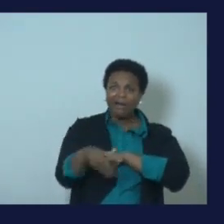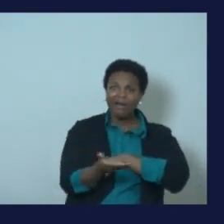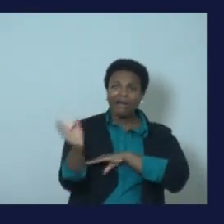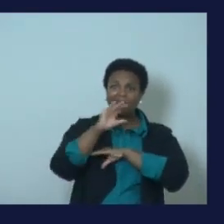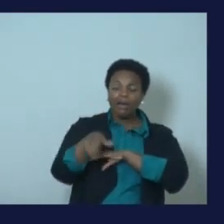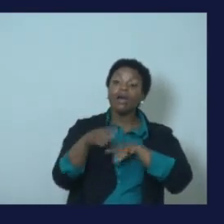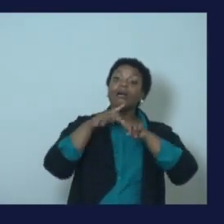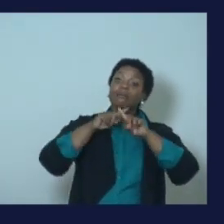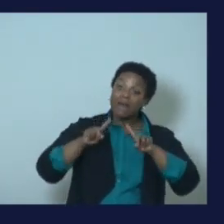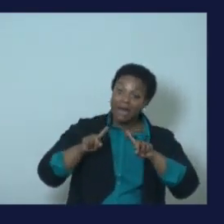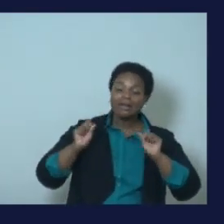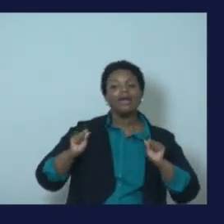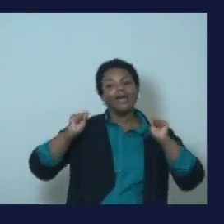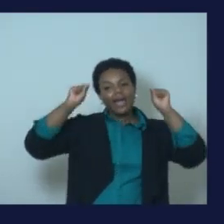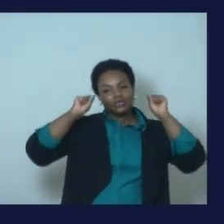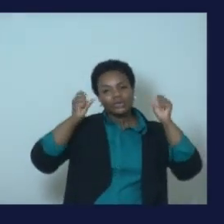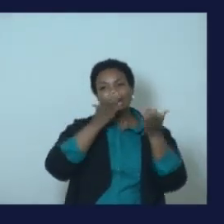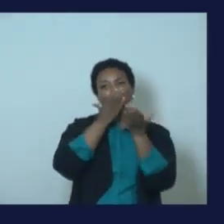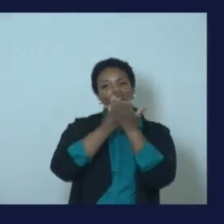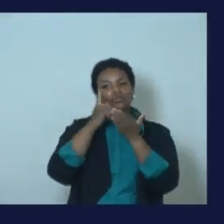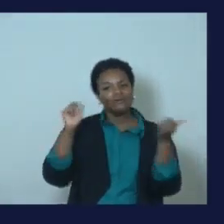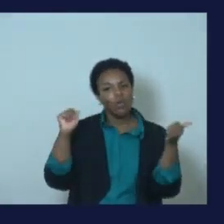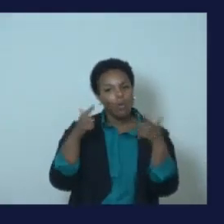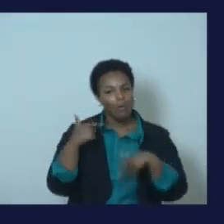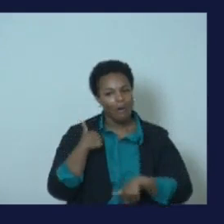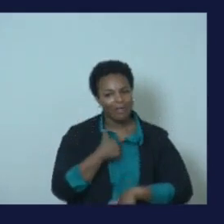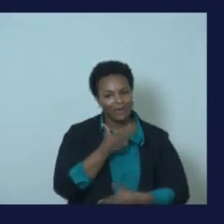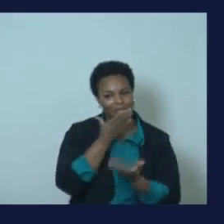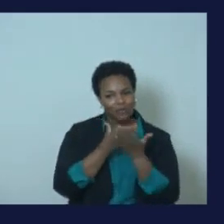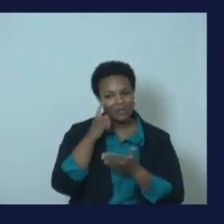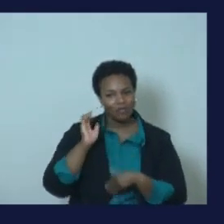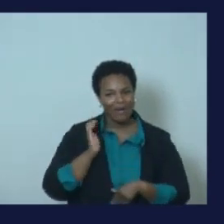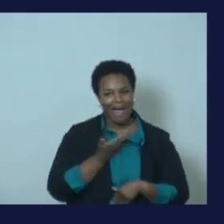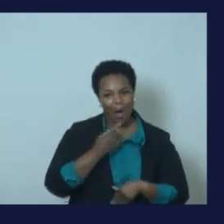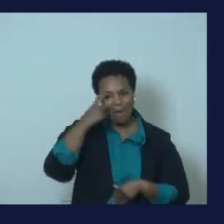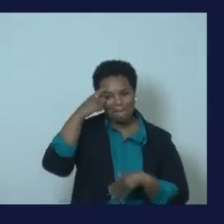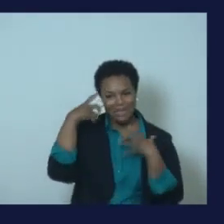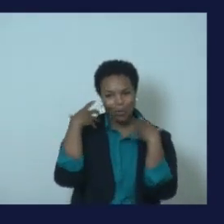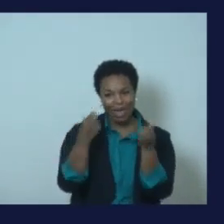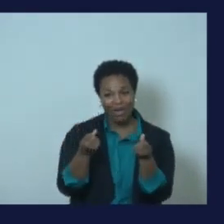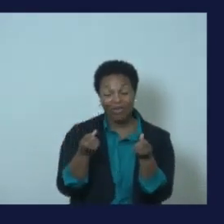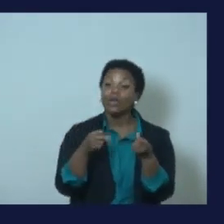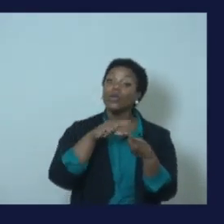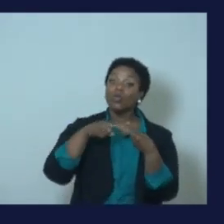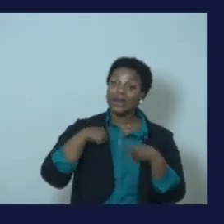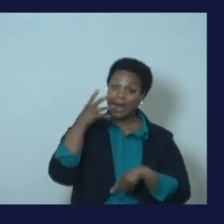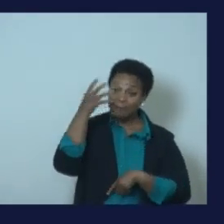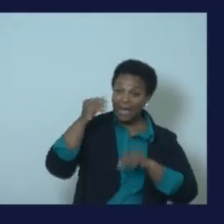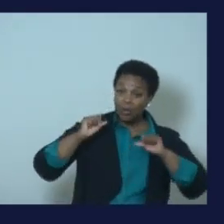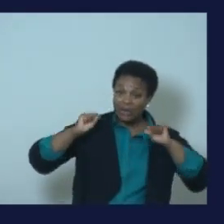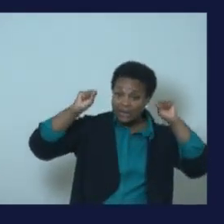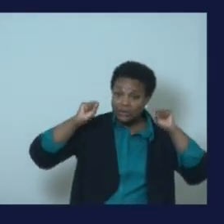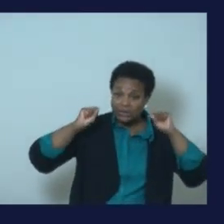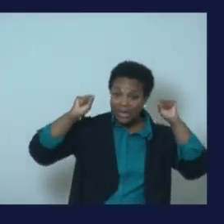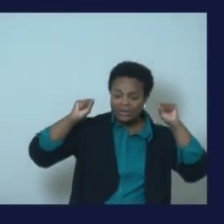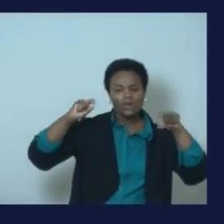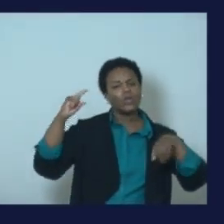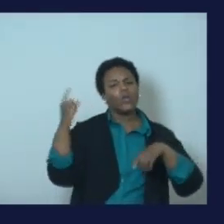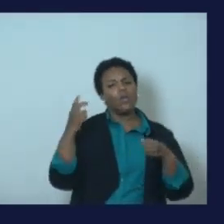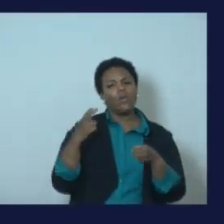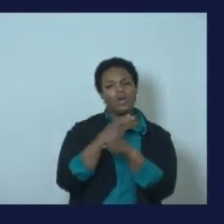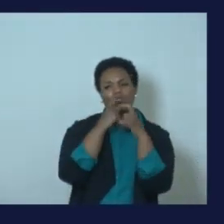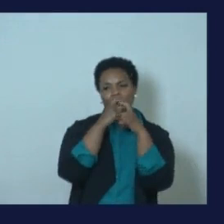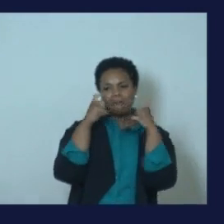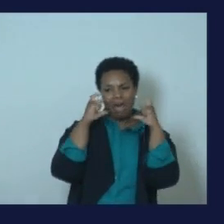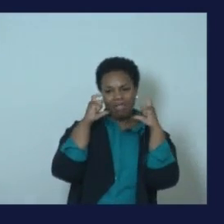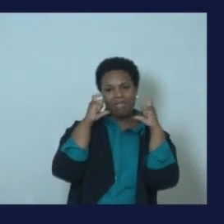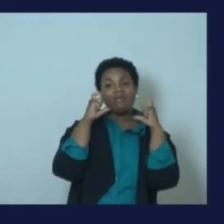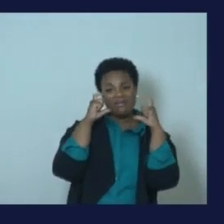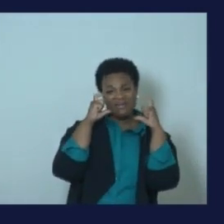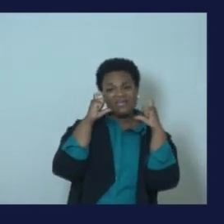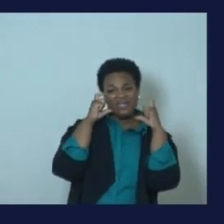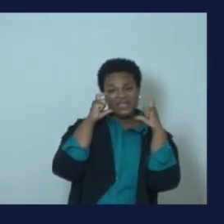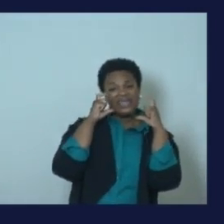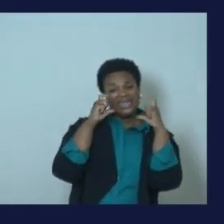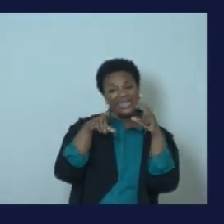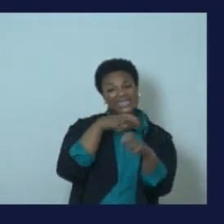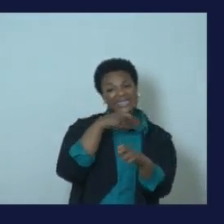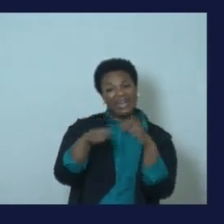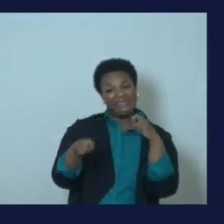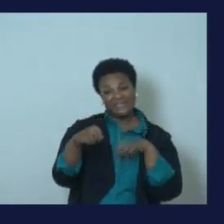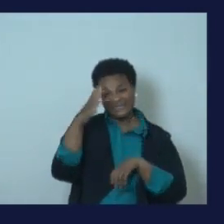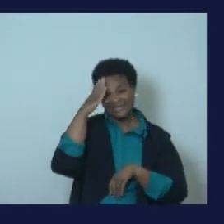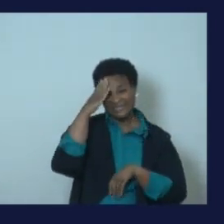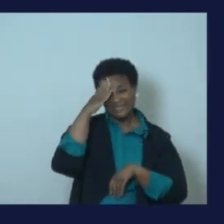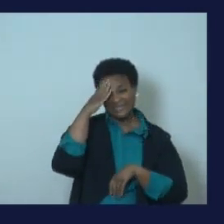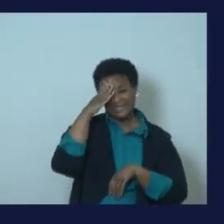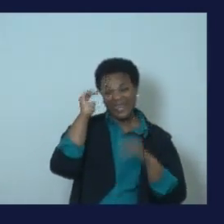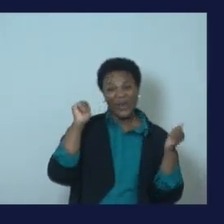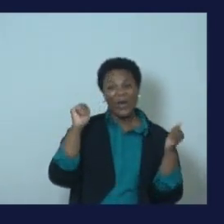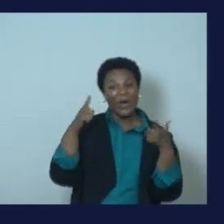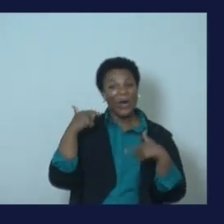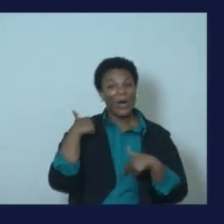IT’S REALLY CHALLENGING TO GET OUT OF A 24-HOUR WORK CYCLE AND WE ALL NEED TO DO THAT FOR OUR OWN BEHAVIORAL HEALTH, BUT I ALWAYS WEAR A MASK AND I’D LOVE TO TELL YOU THAT IT’S EASY.